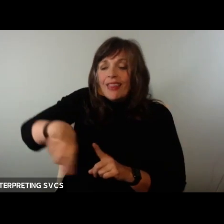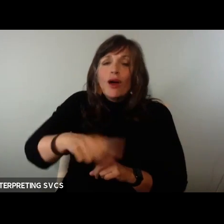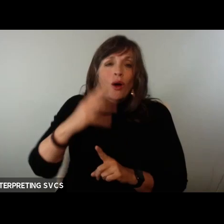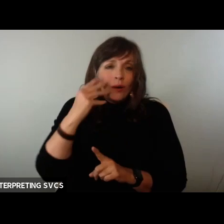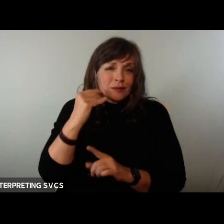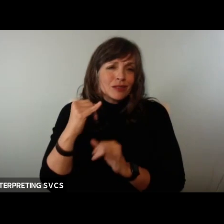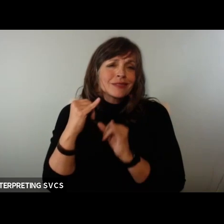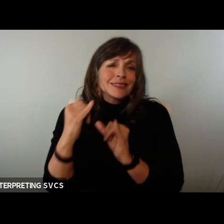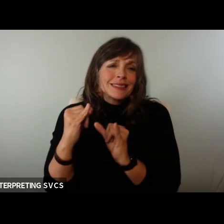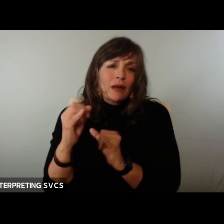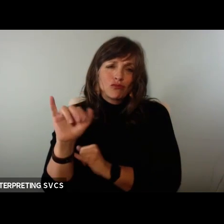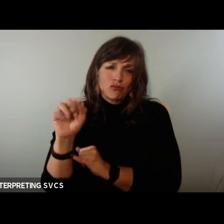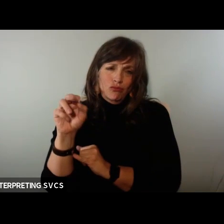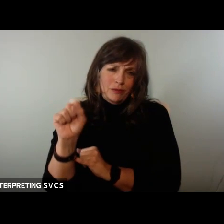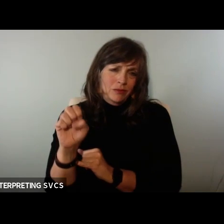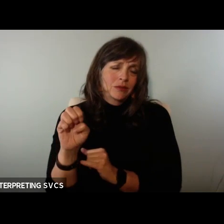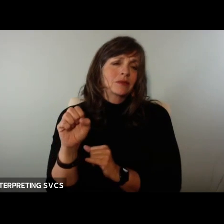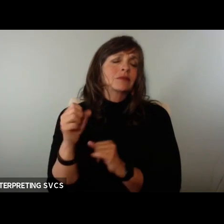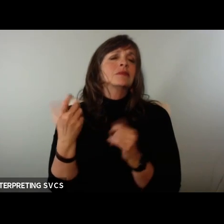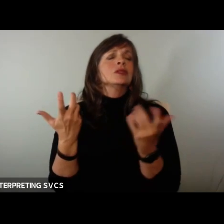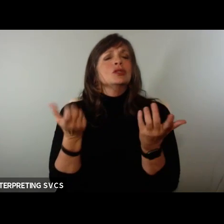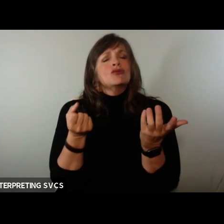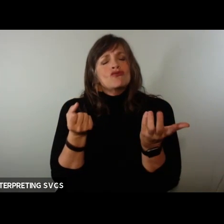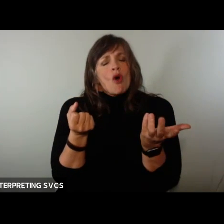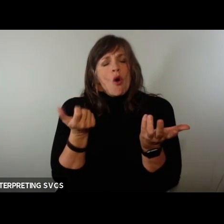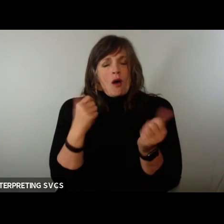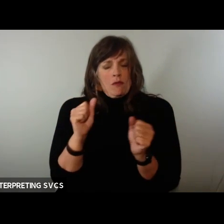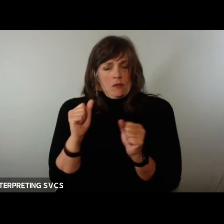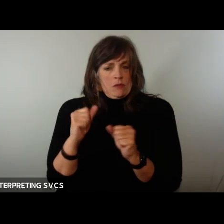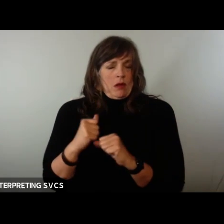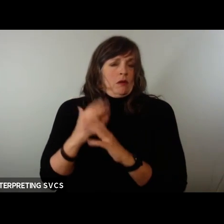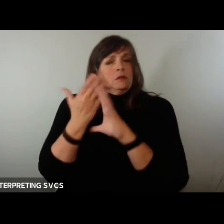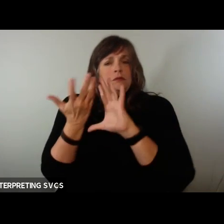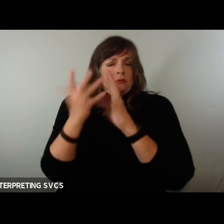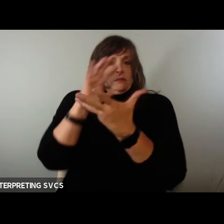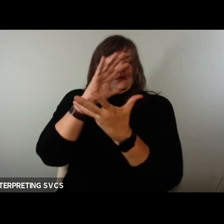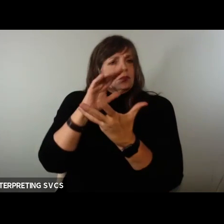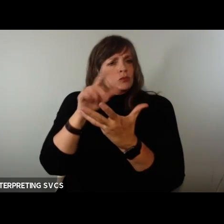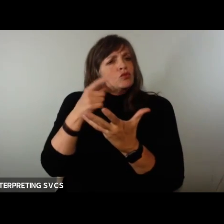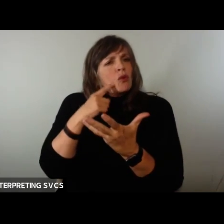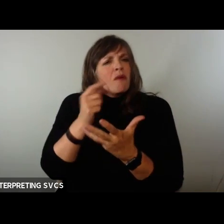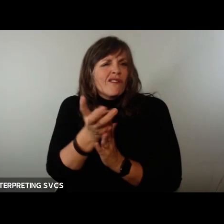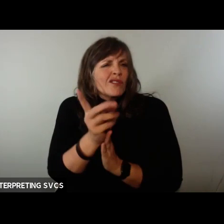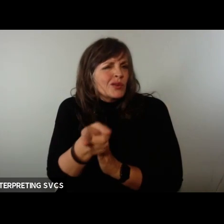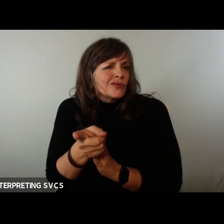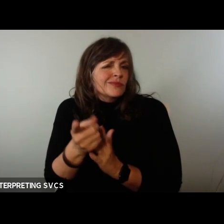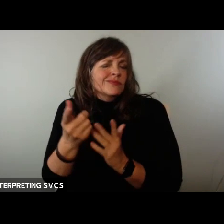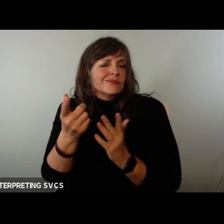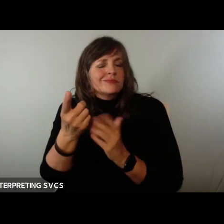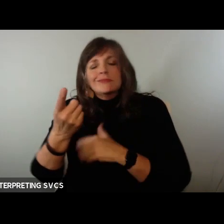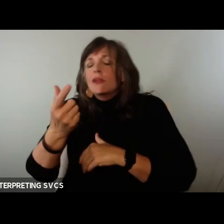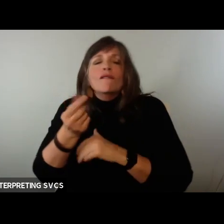so give it a few days, if you can. And we are also trying to collect a lot of discipline